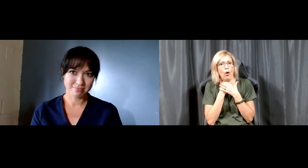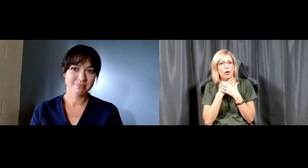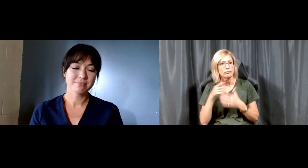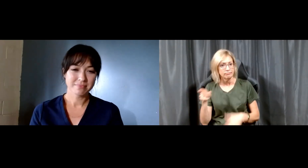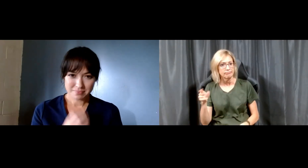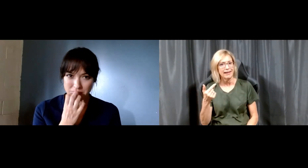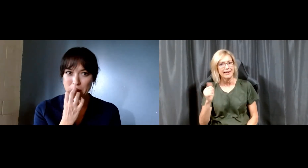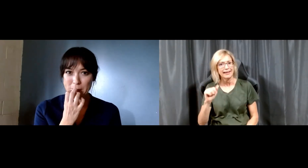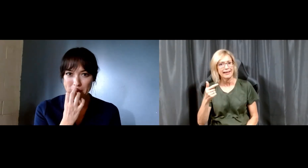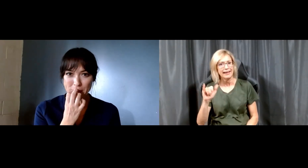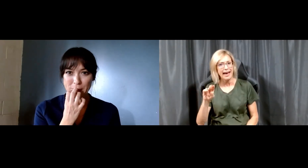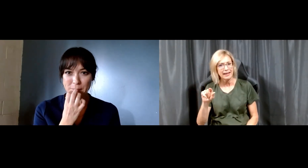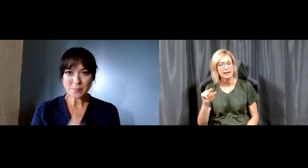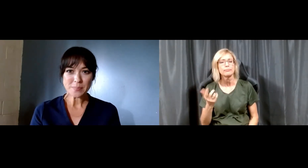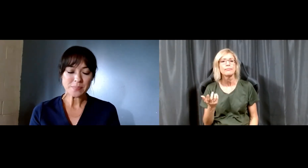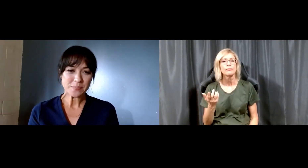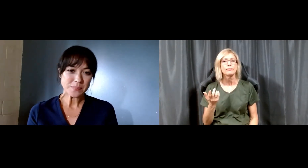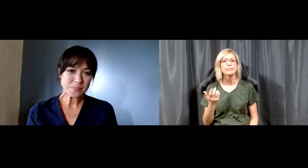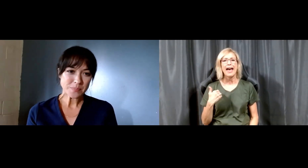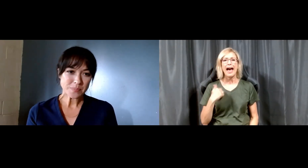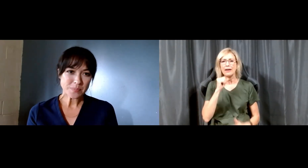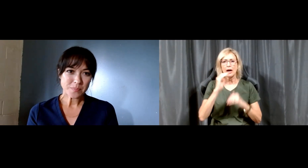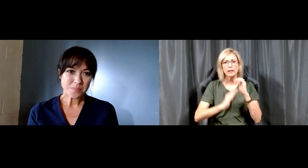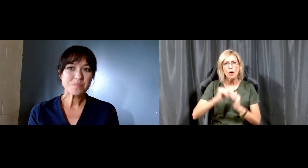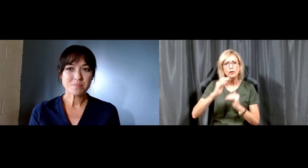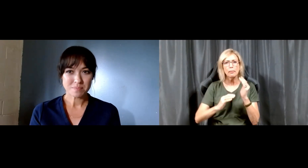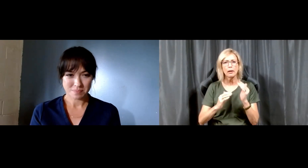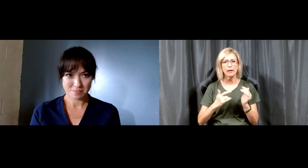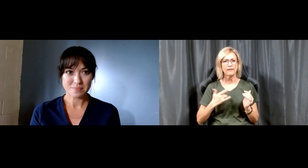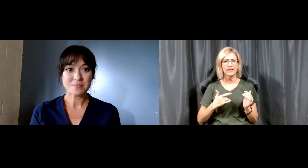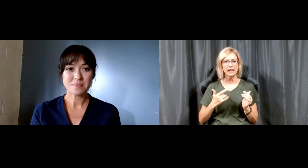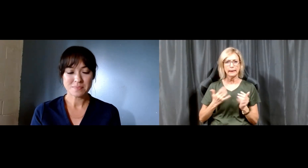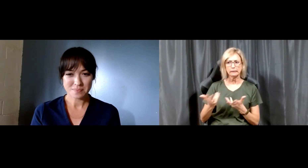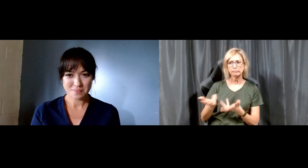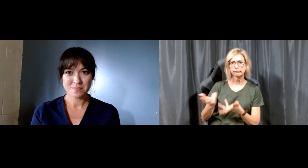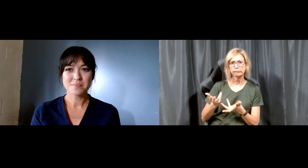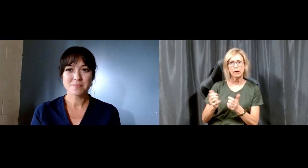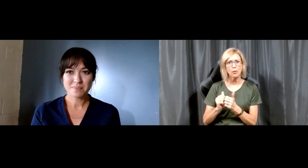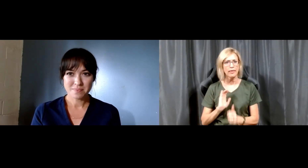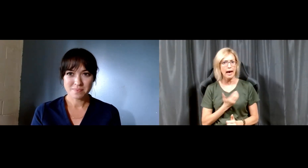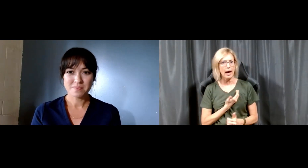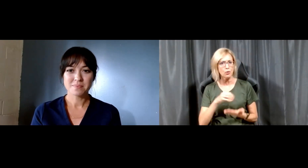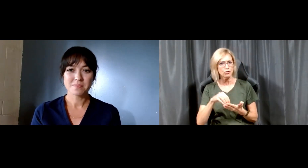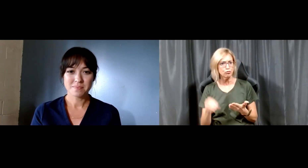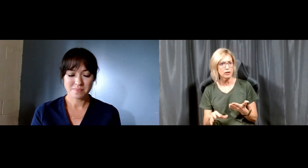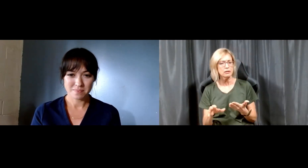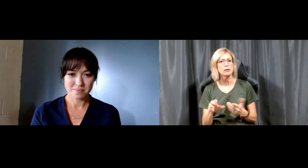They have this uncomfortable feeling of dealing with our students especially when it's the feeding part.